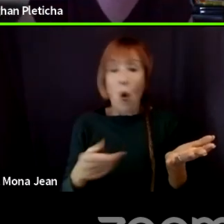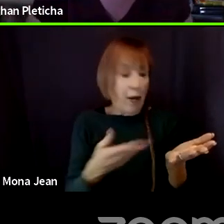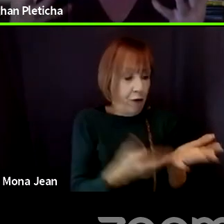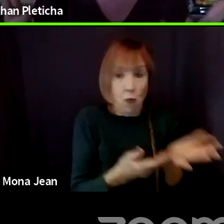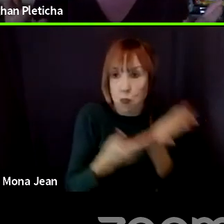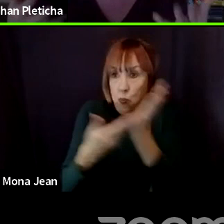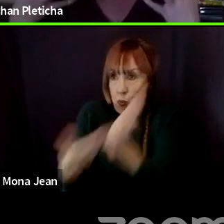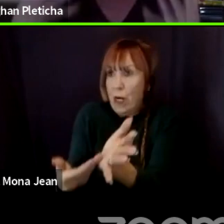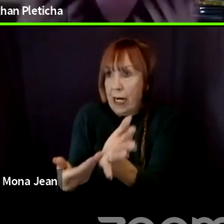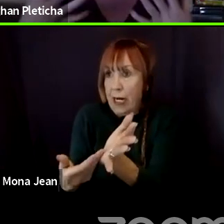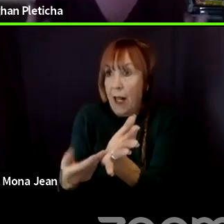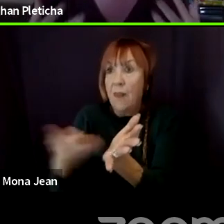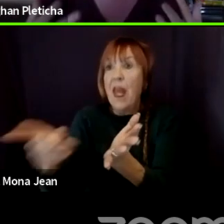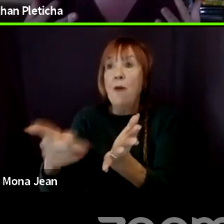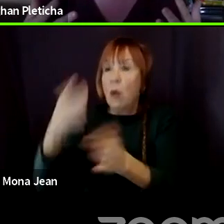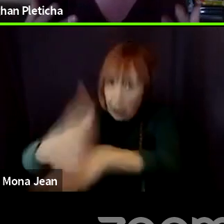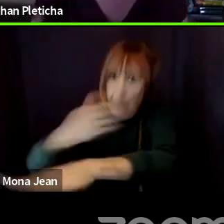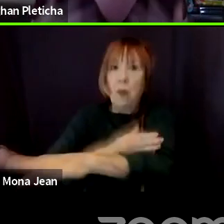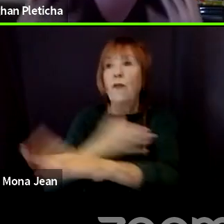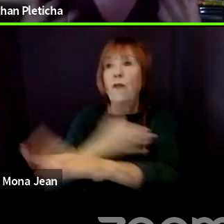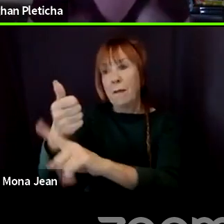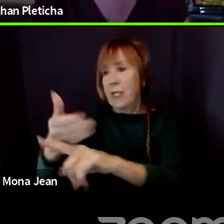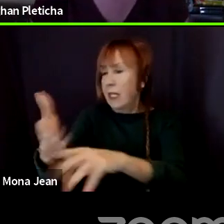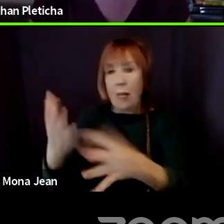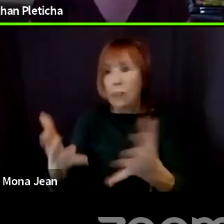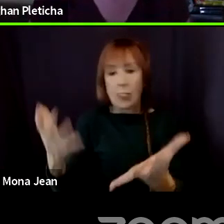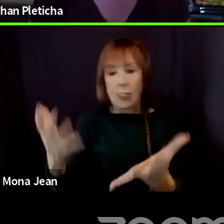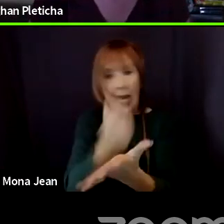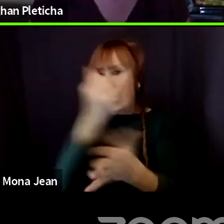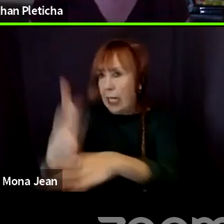and stuff on set that's funnier than what a room of writers came up with, right?